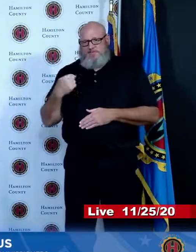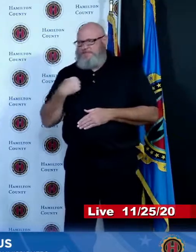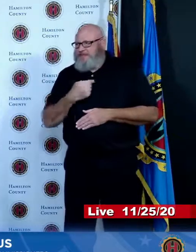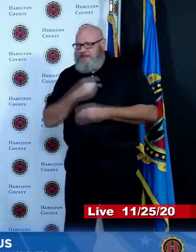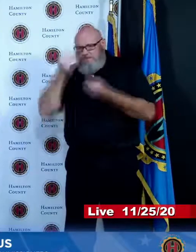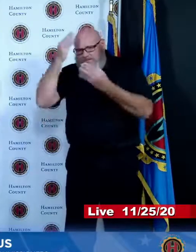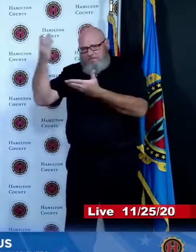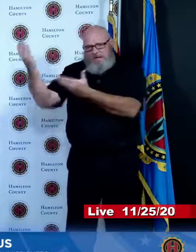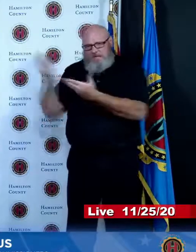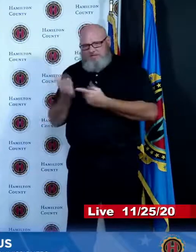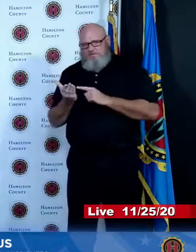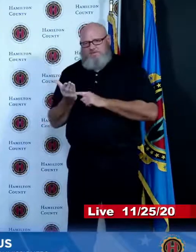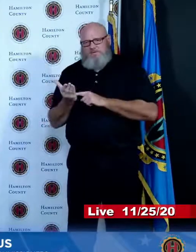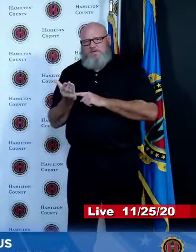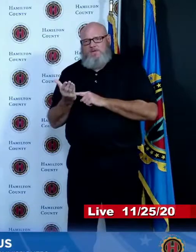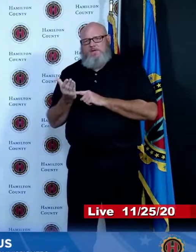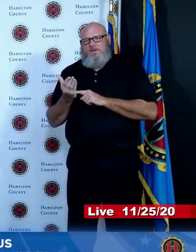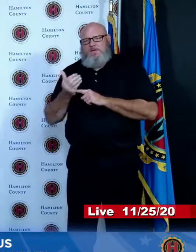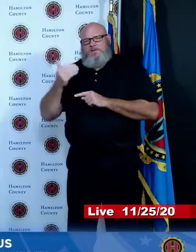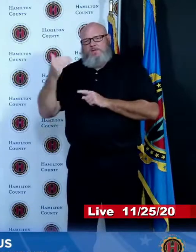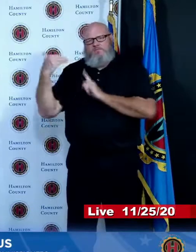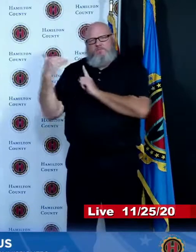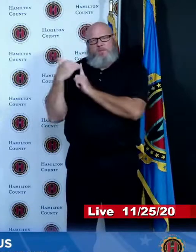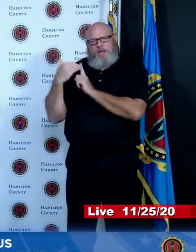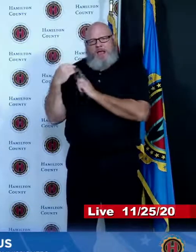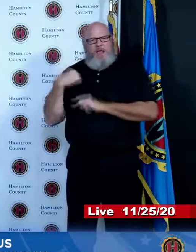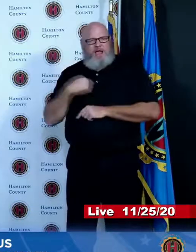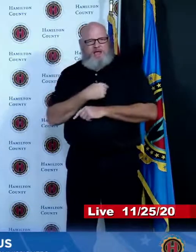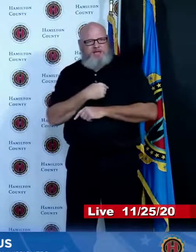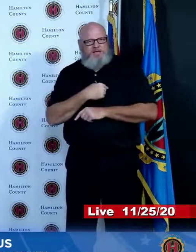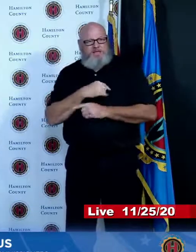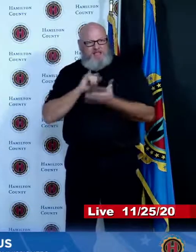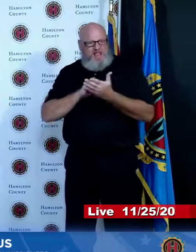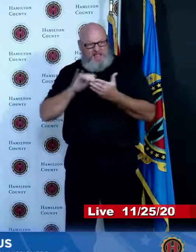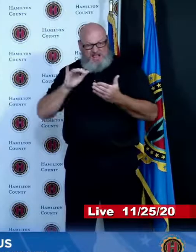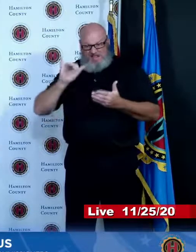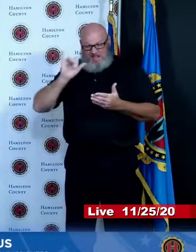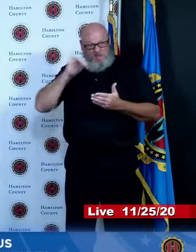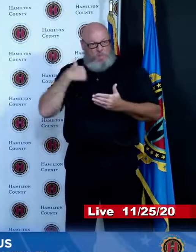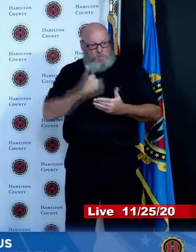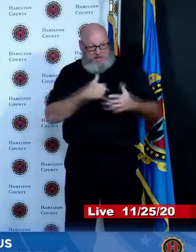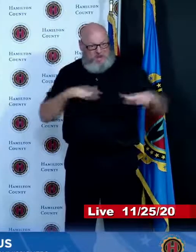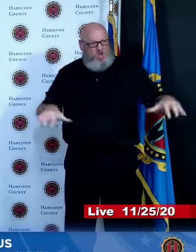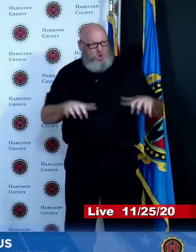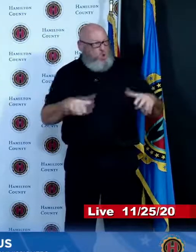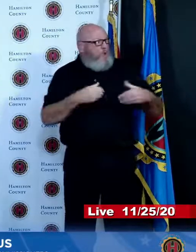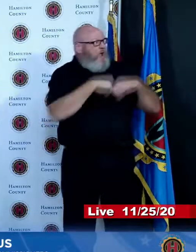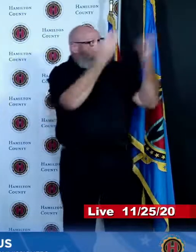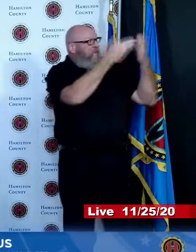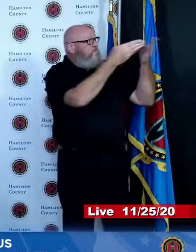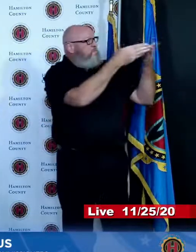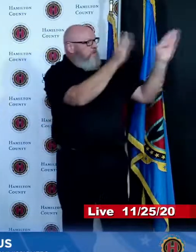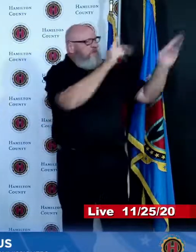of the strains on health care workers and what we can do to try to reduce that strain out of